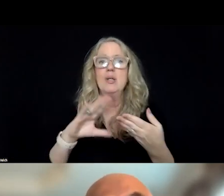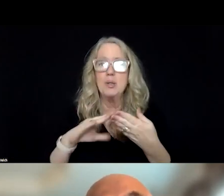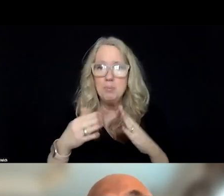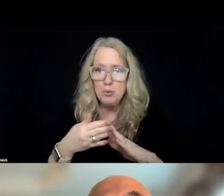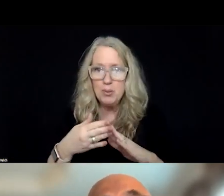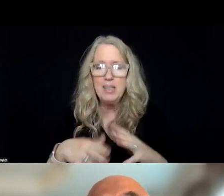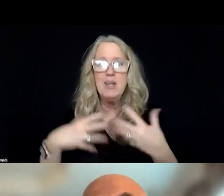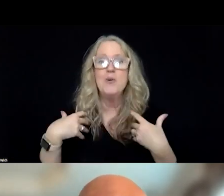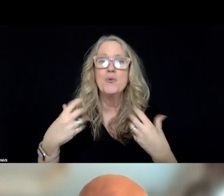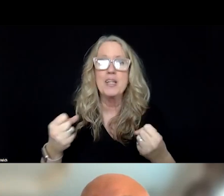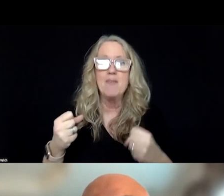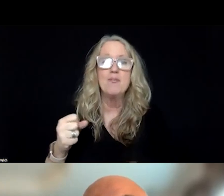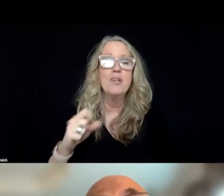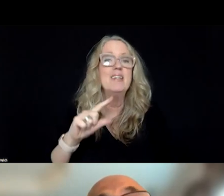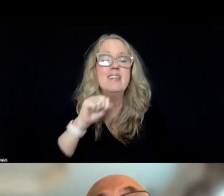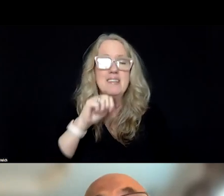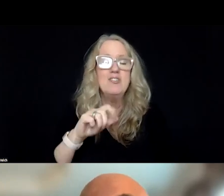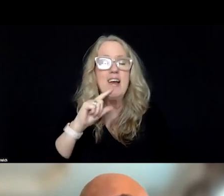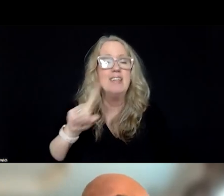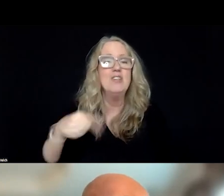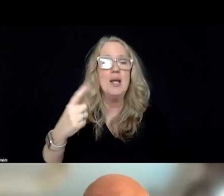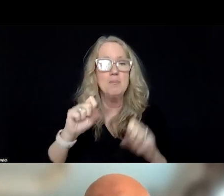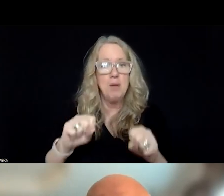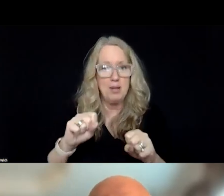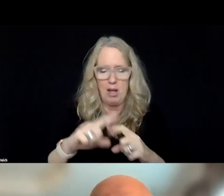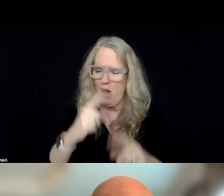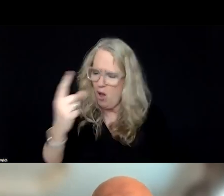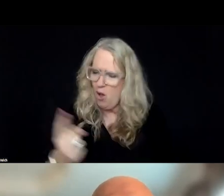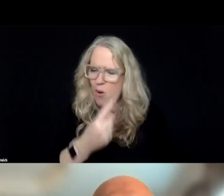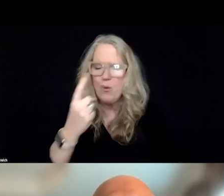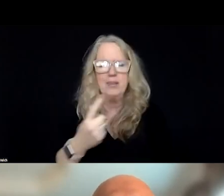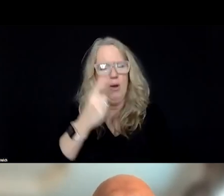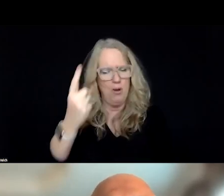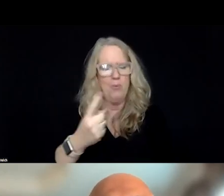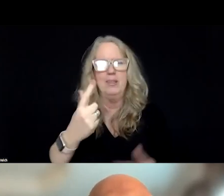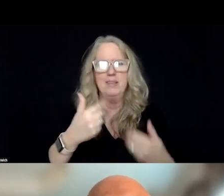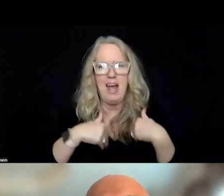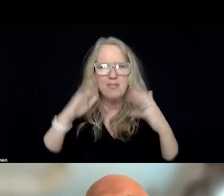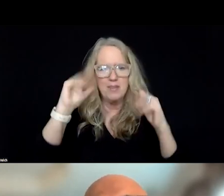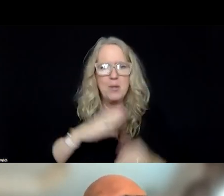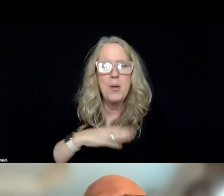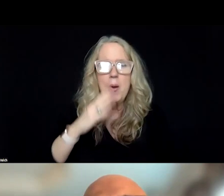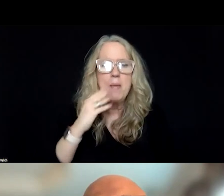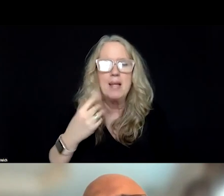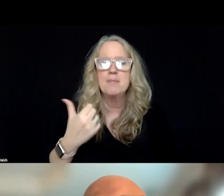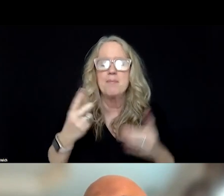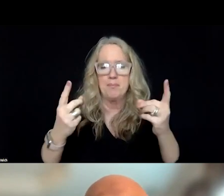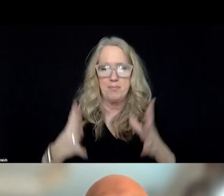RECOVERY IS POSSIBLE AND IT SHOULD BE THE EXPECTATION. MY ROLE AT THE OFFICE OF RECOVERY AND